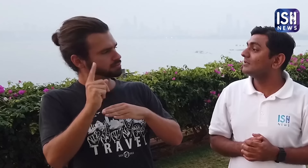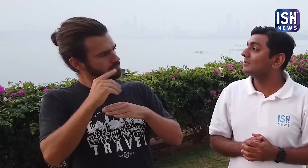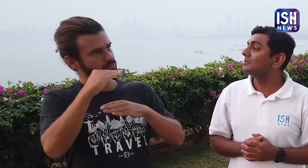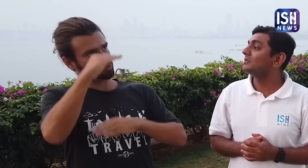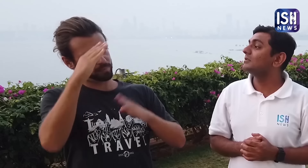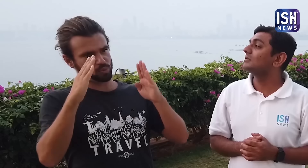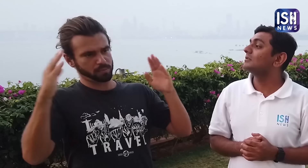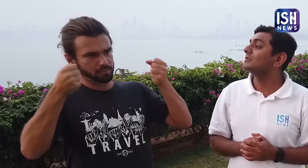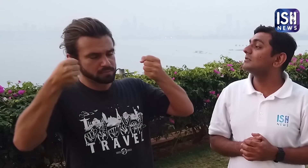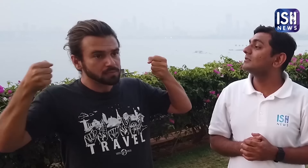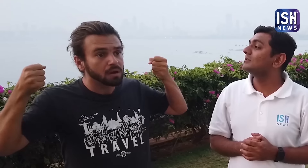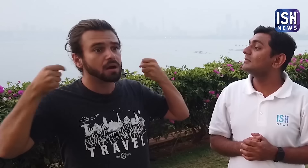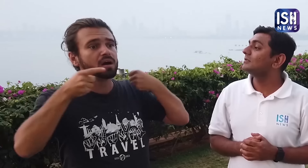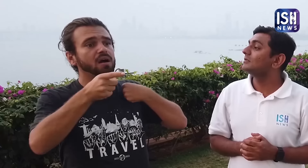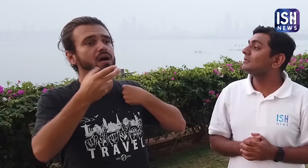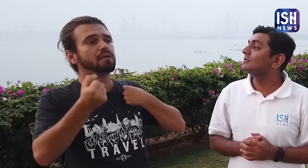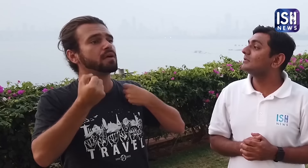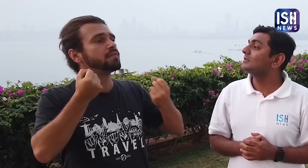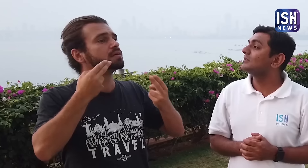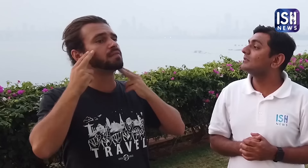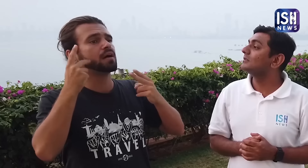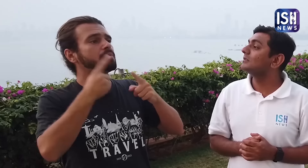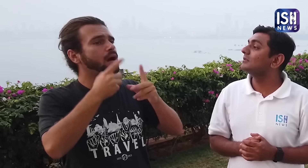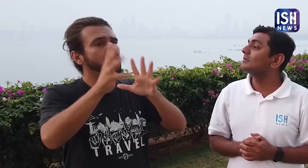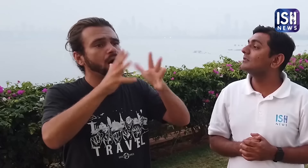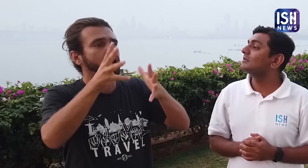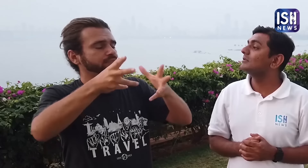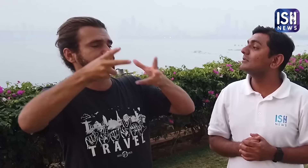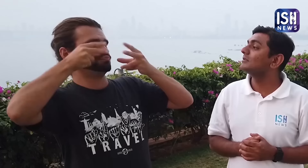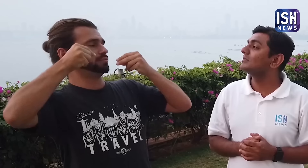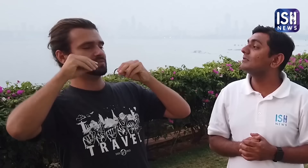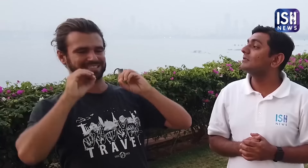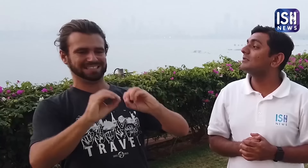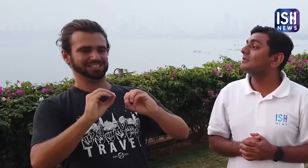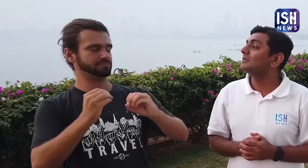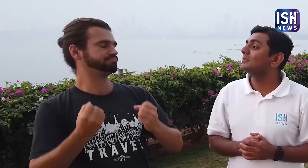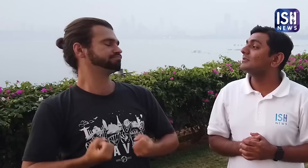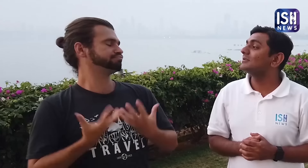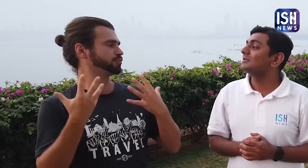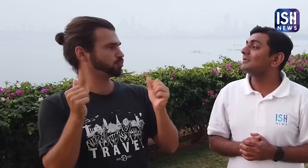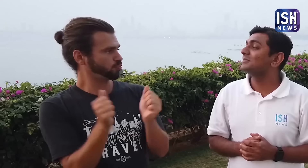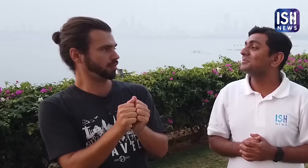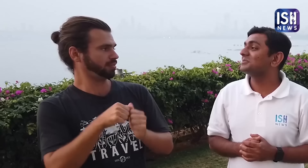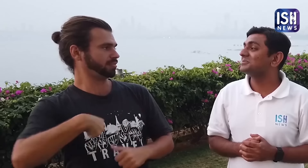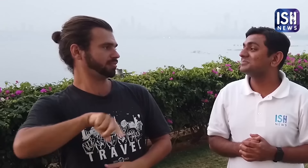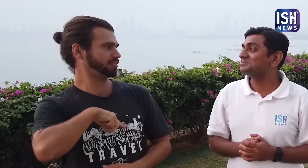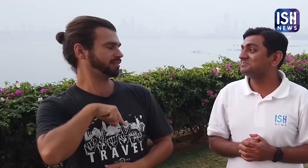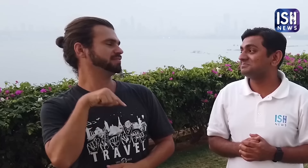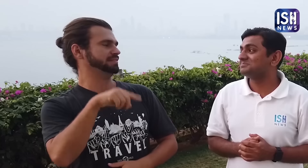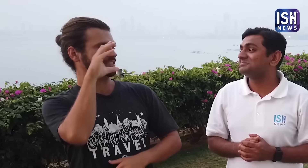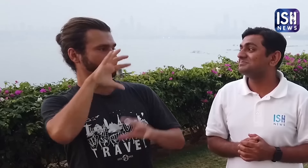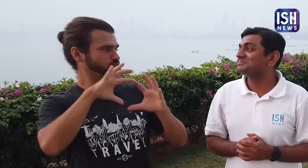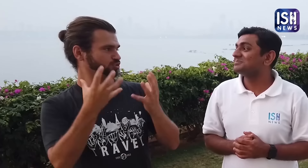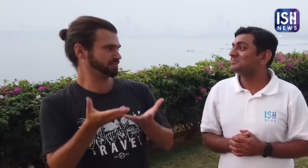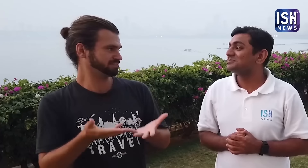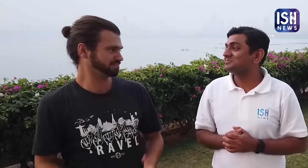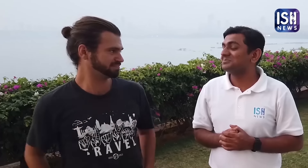We open their minds to create awareness by teaching about the capabilities of the Deaf through Sign Language is understood easily. This is an inspiration for all of us. That's the aim of Seek the World.